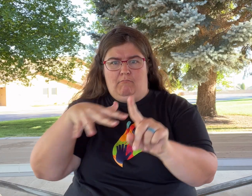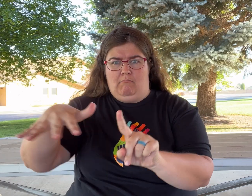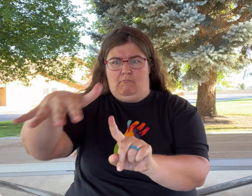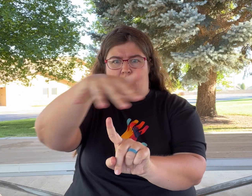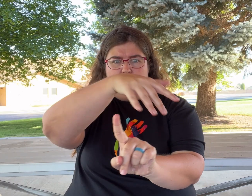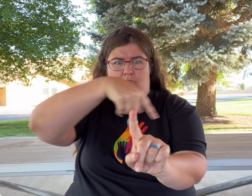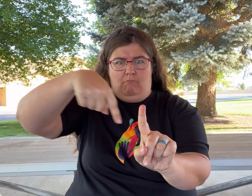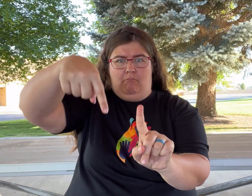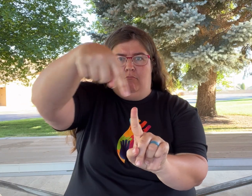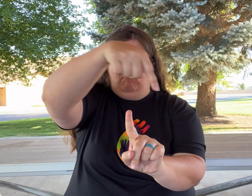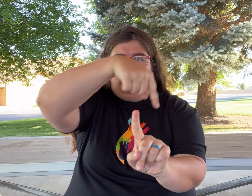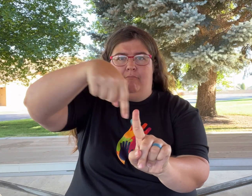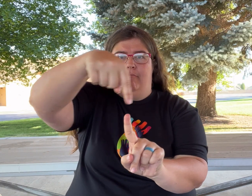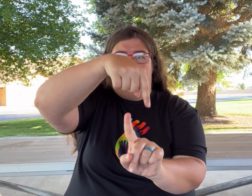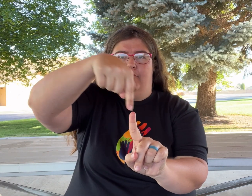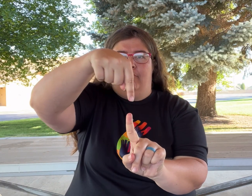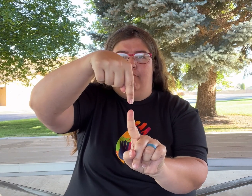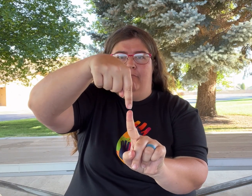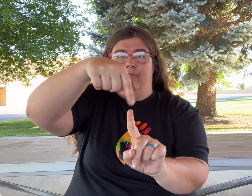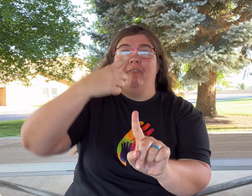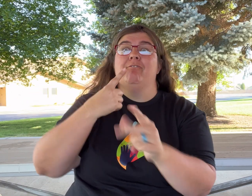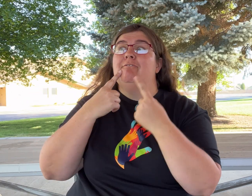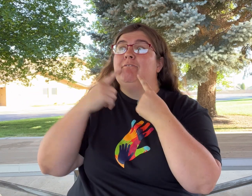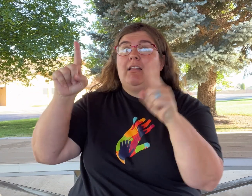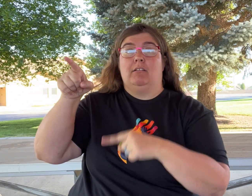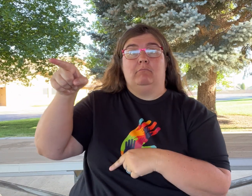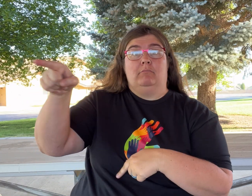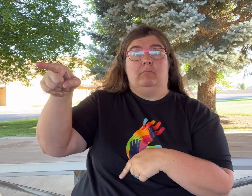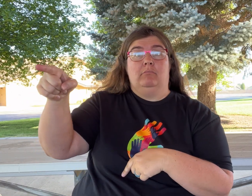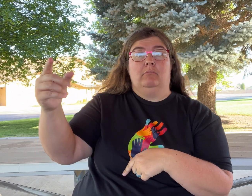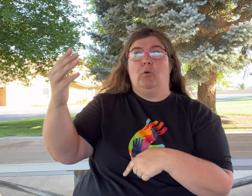everything around that sign and kind of circle in until you finally get the concept across and they